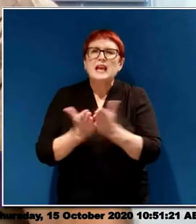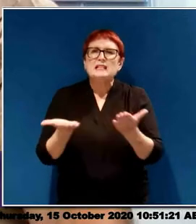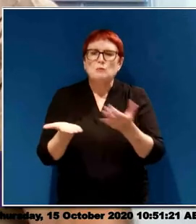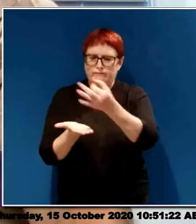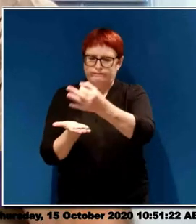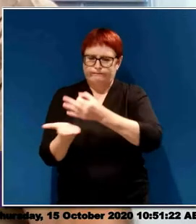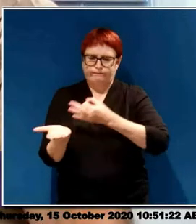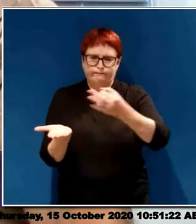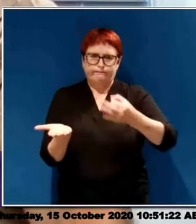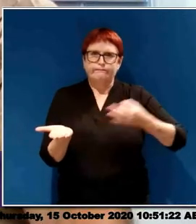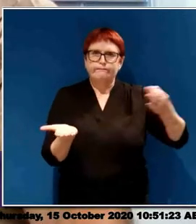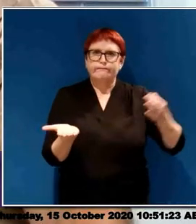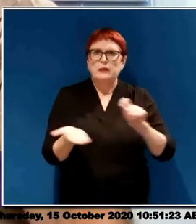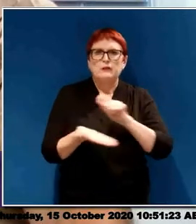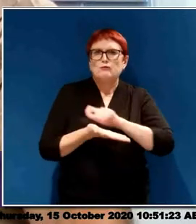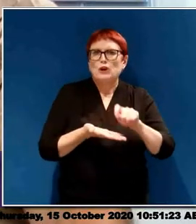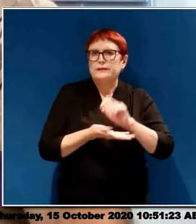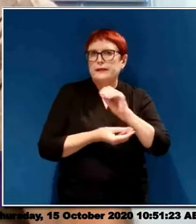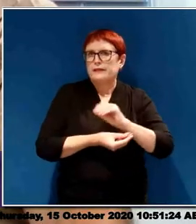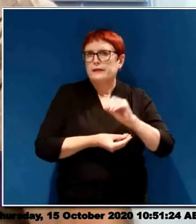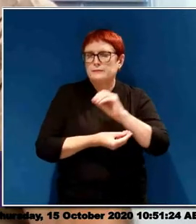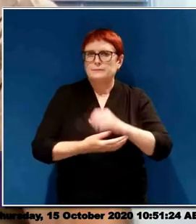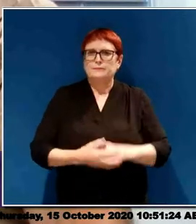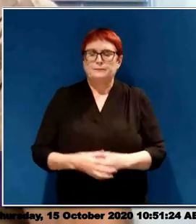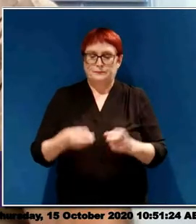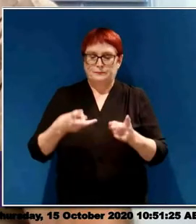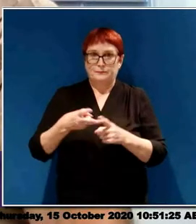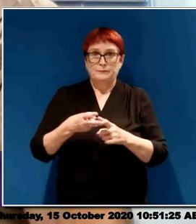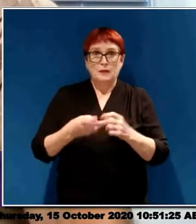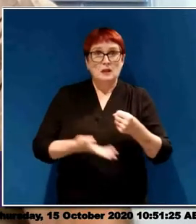And they also gave him a teacher's aide for a few hours a week.